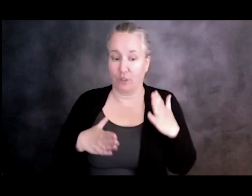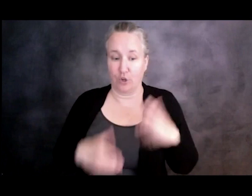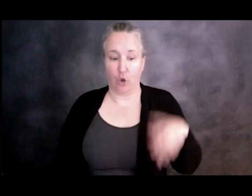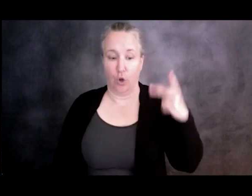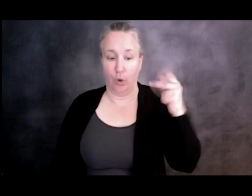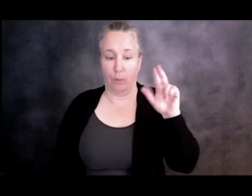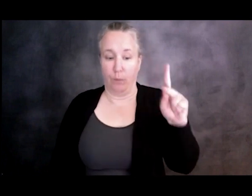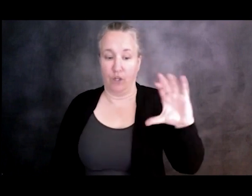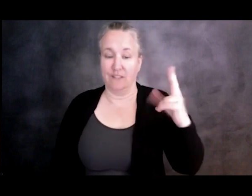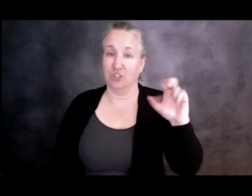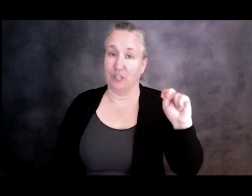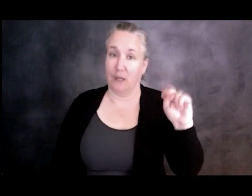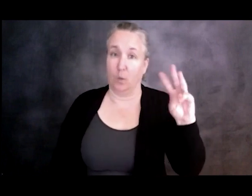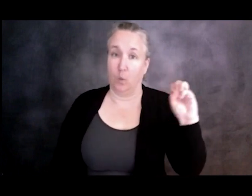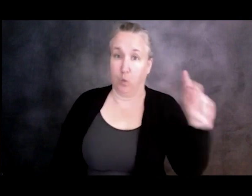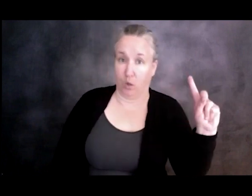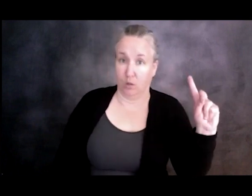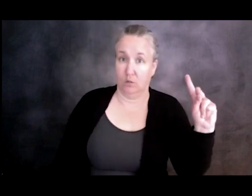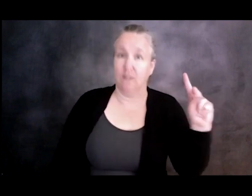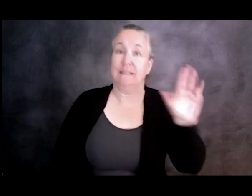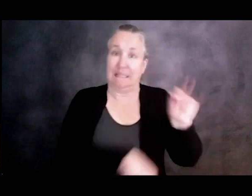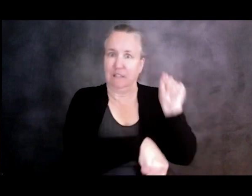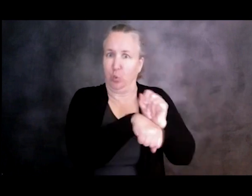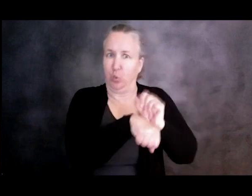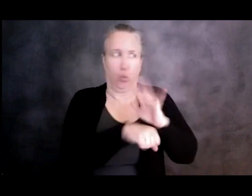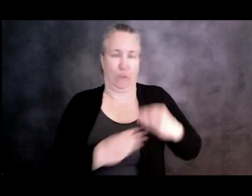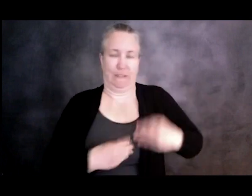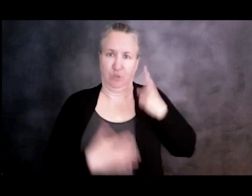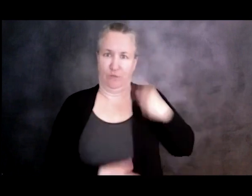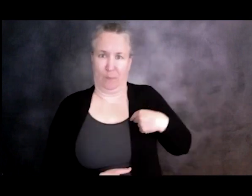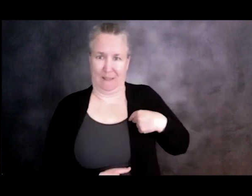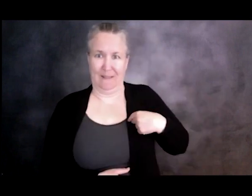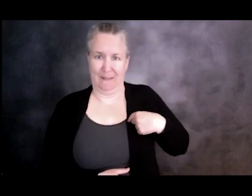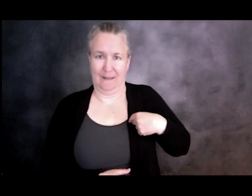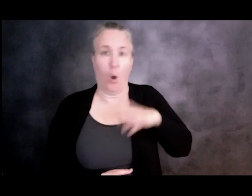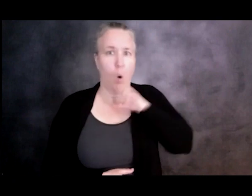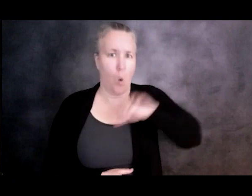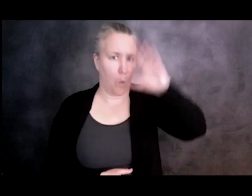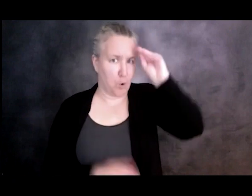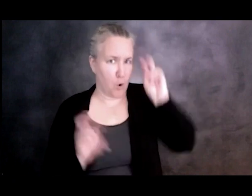whose work was actually very inspirational for me. Oldboy was a major influence for The Sympathizer.